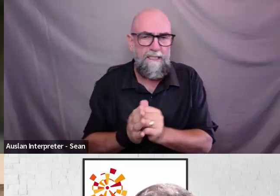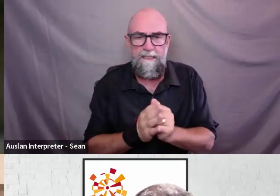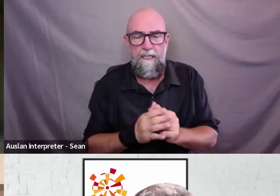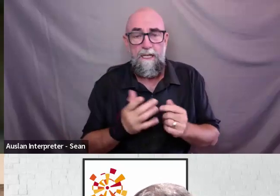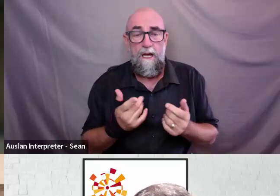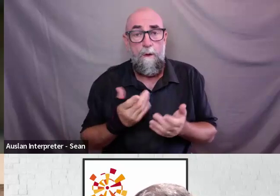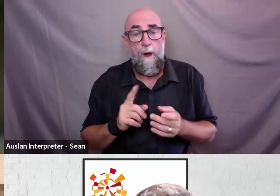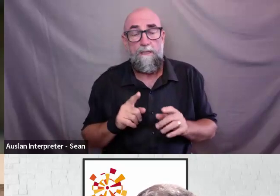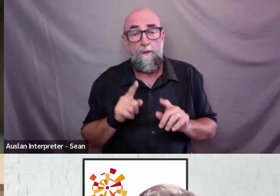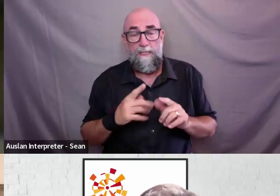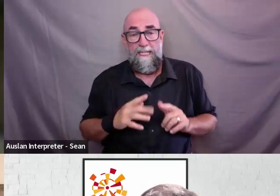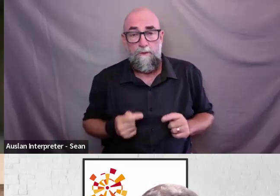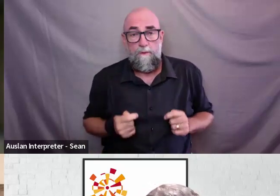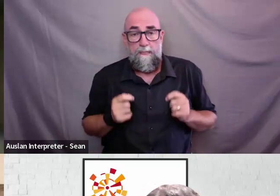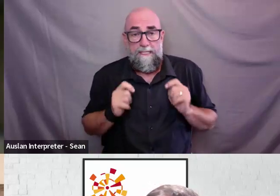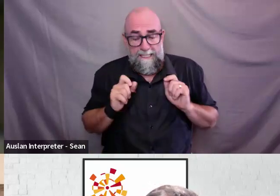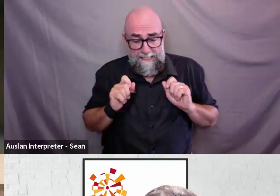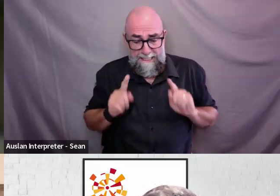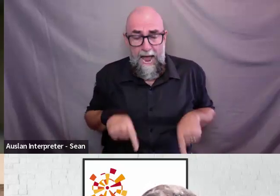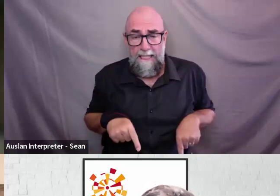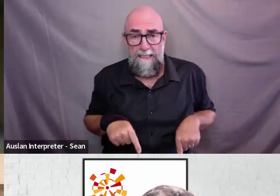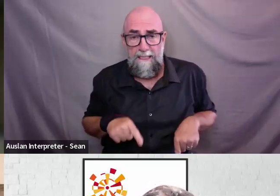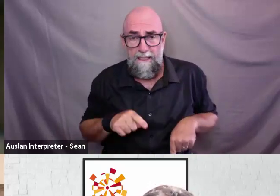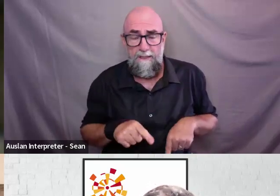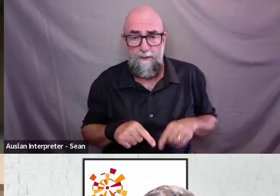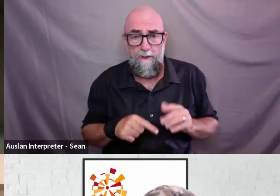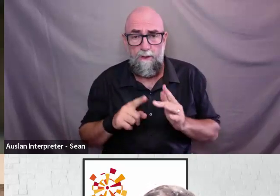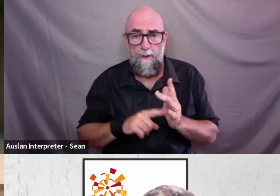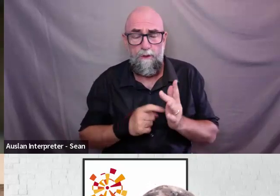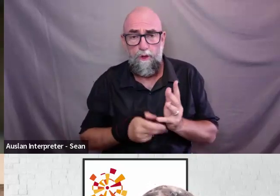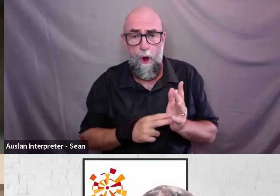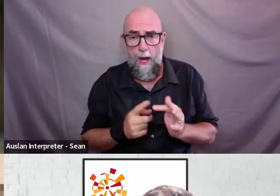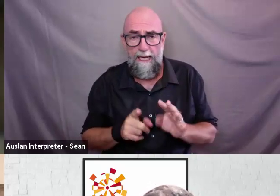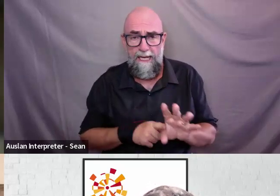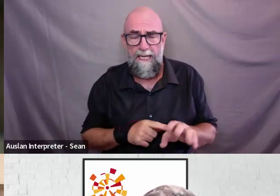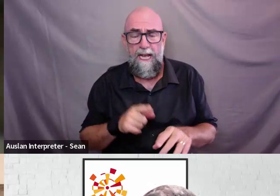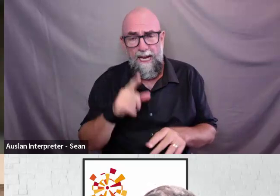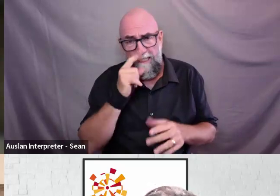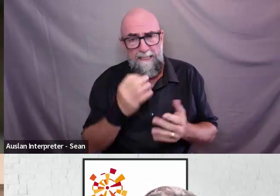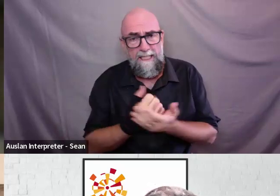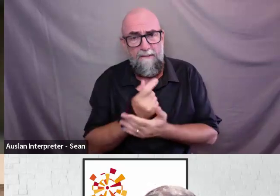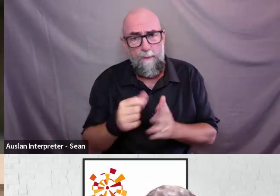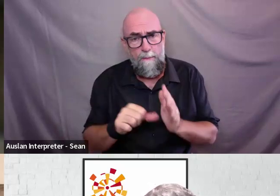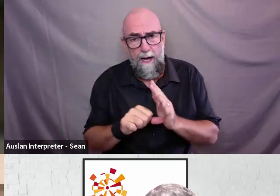have already found that lots of people switching their power to renewables, that is saving money. There are